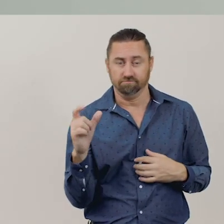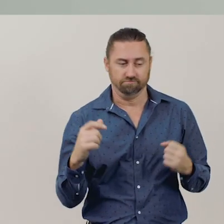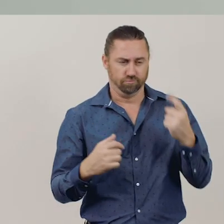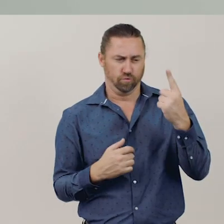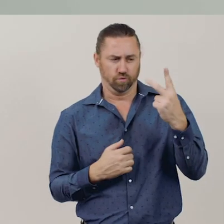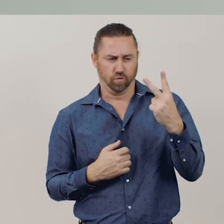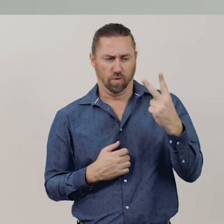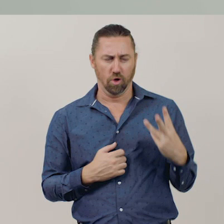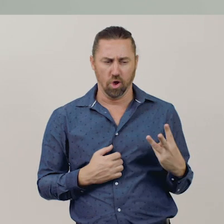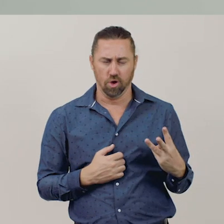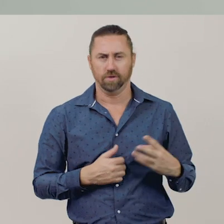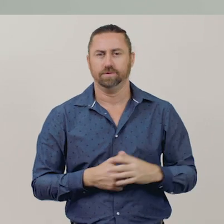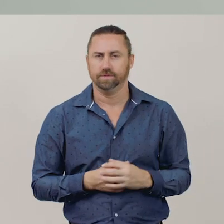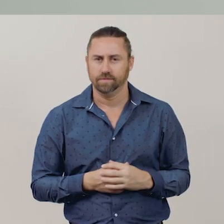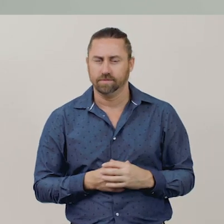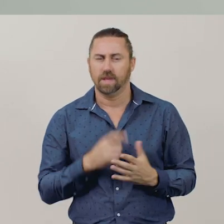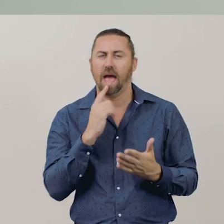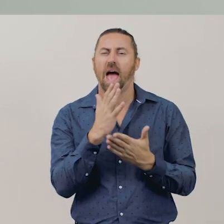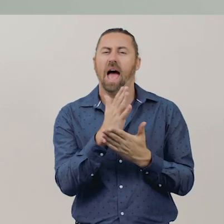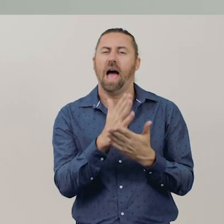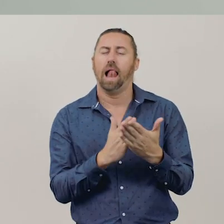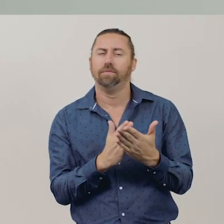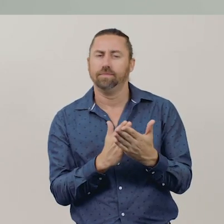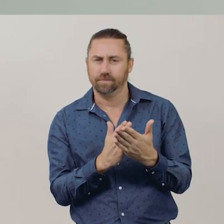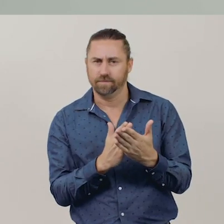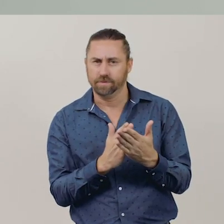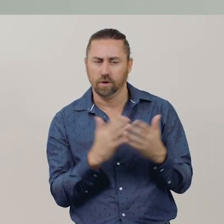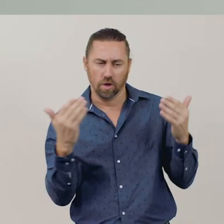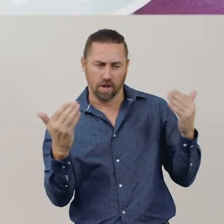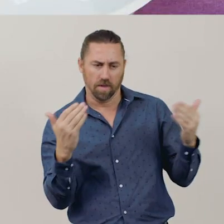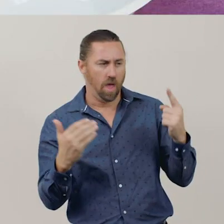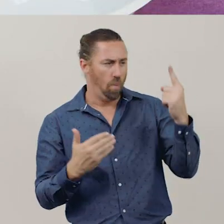Let’s compare our halves fraction strip with our thirds fraction strip.